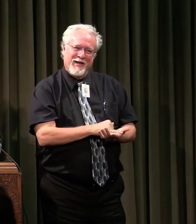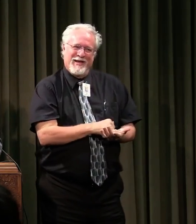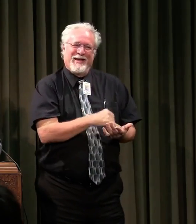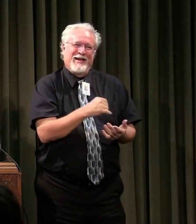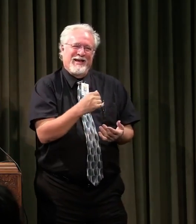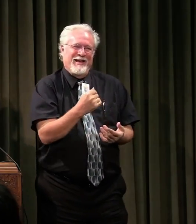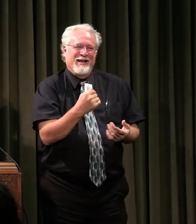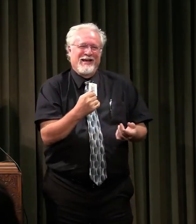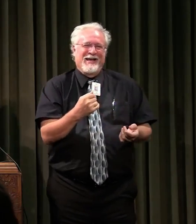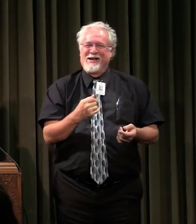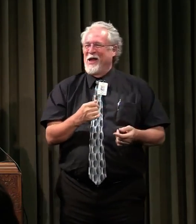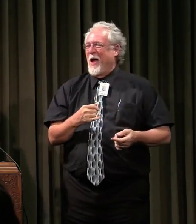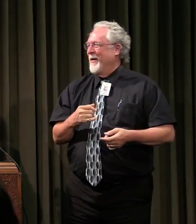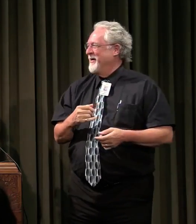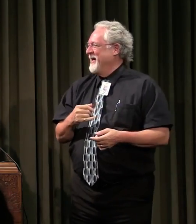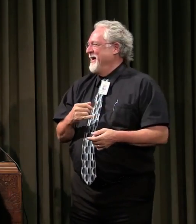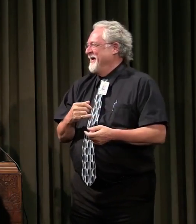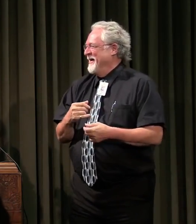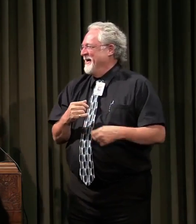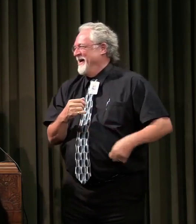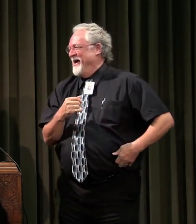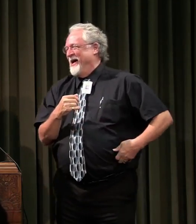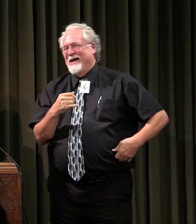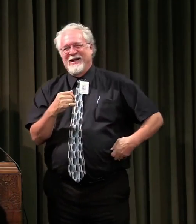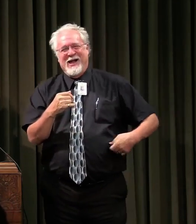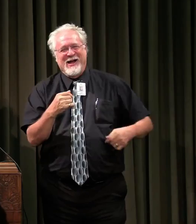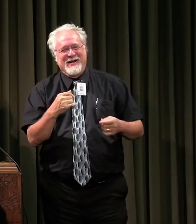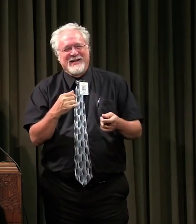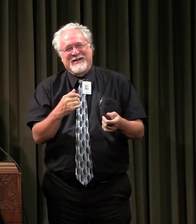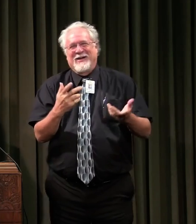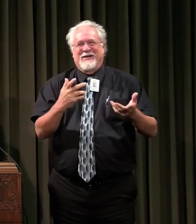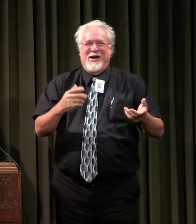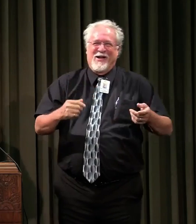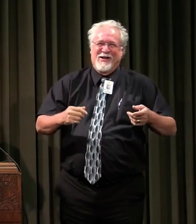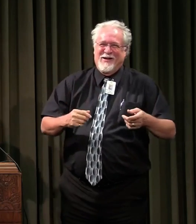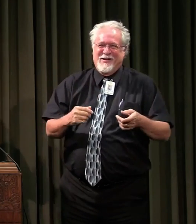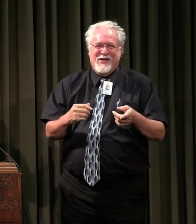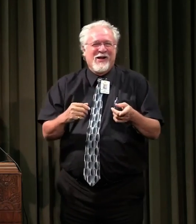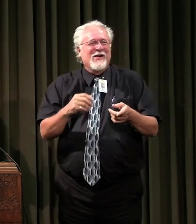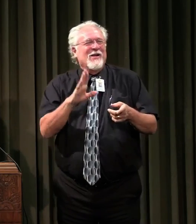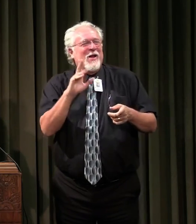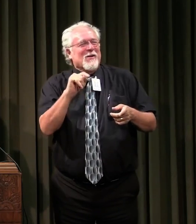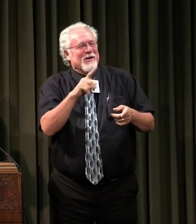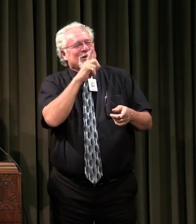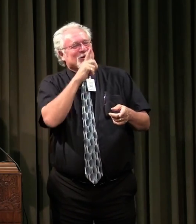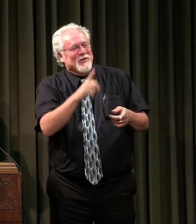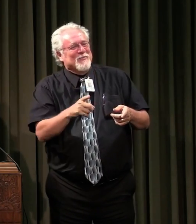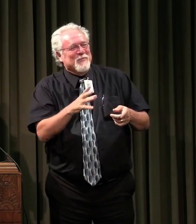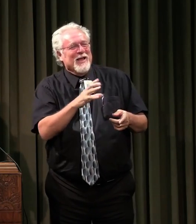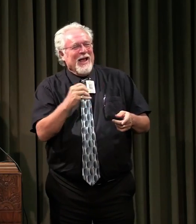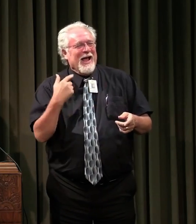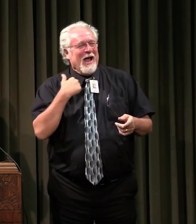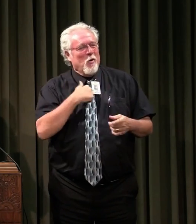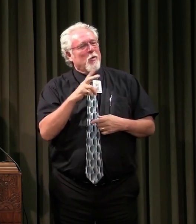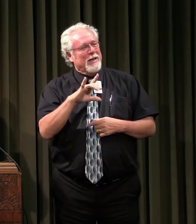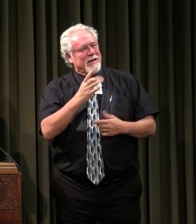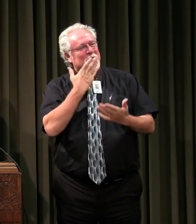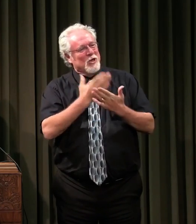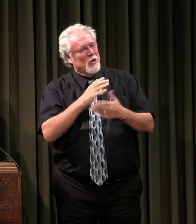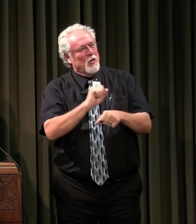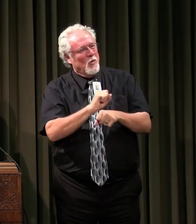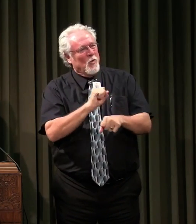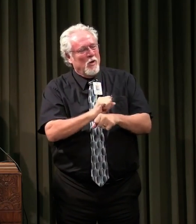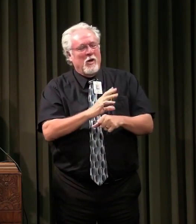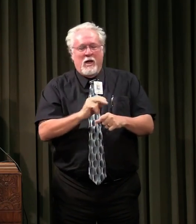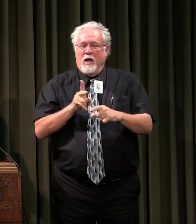so what is true and we done some good work in and through cuts into savings